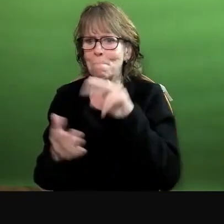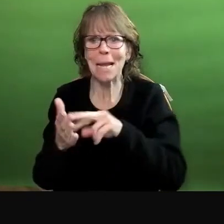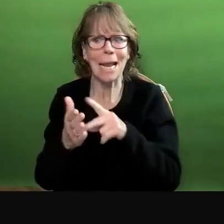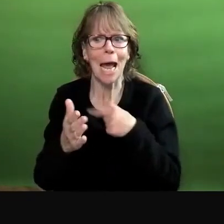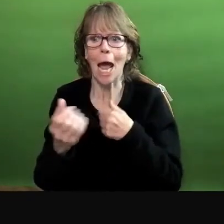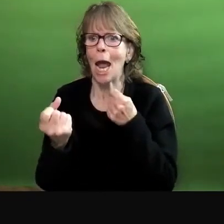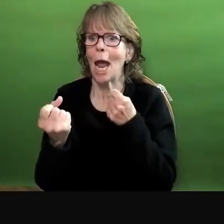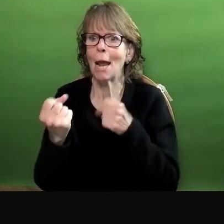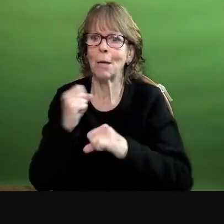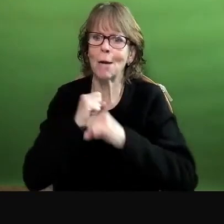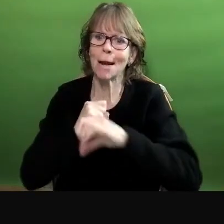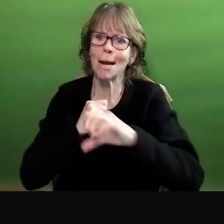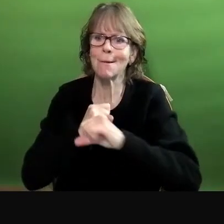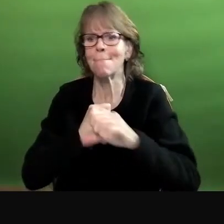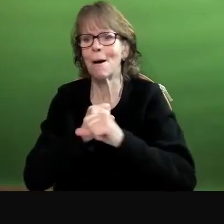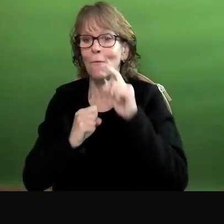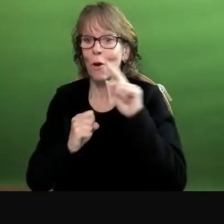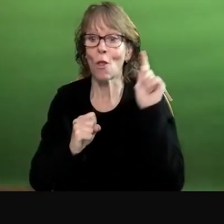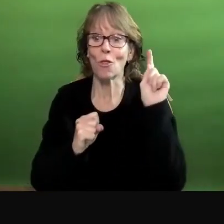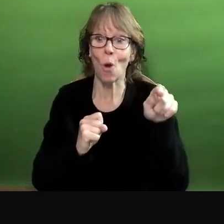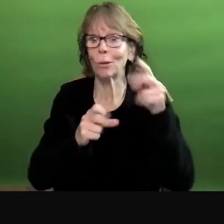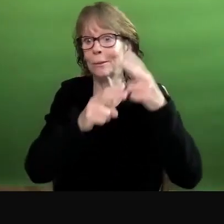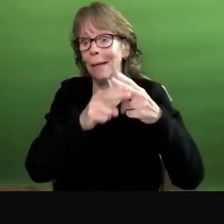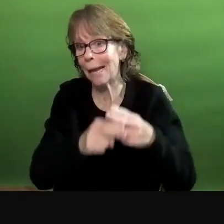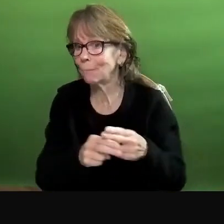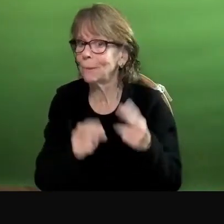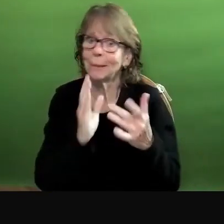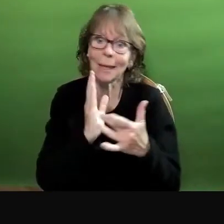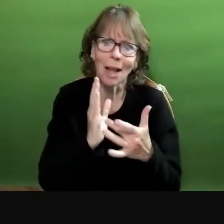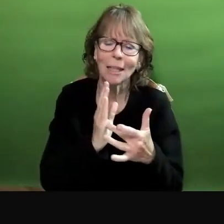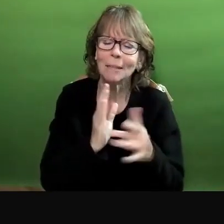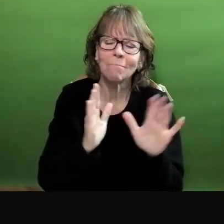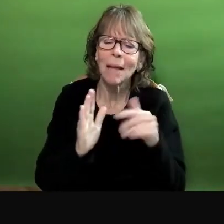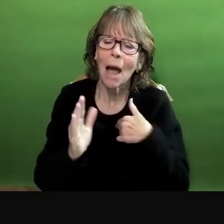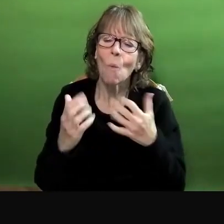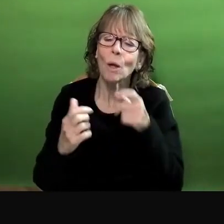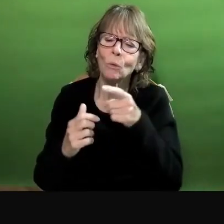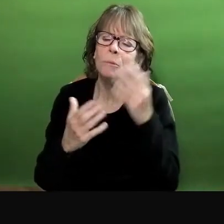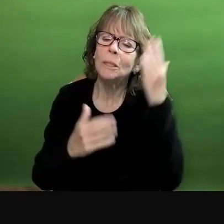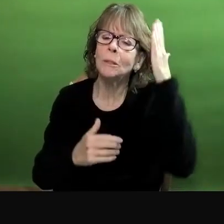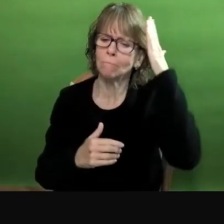technologies, but just something to be familiar with, tools to coordinate